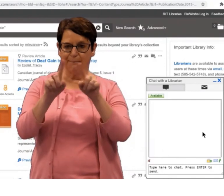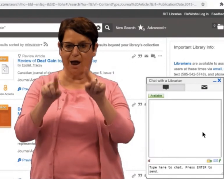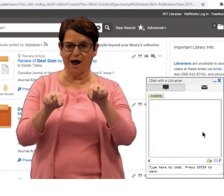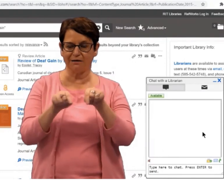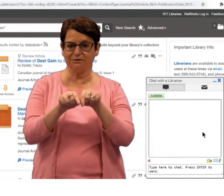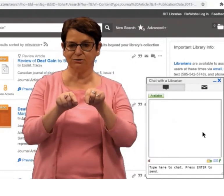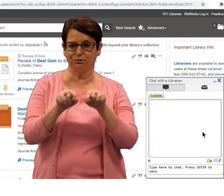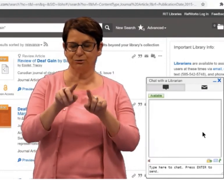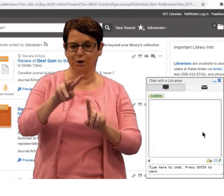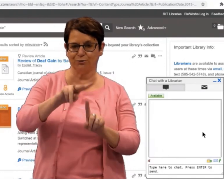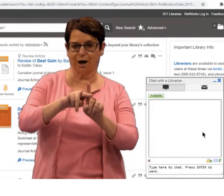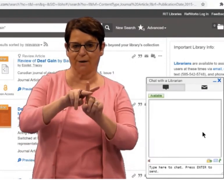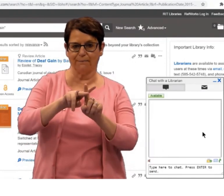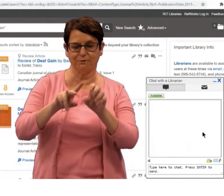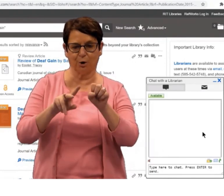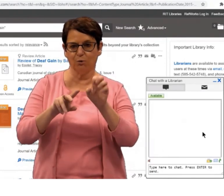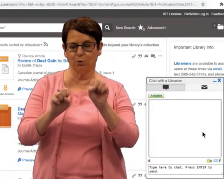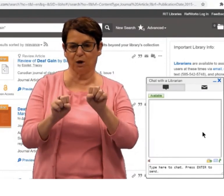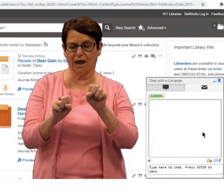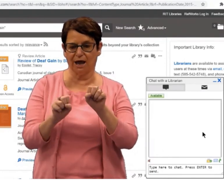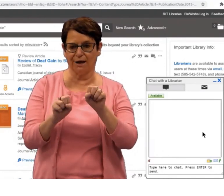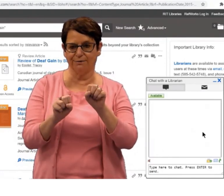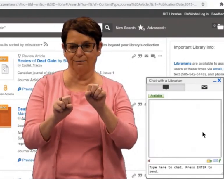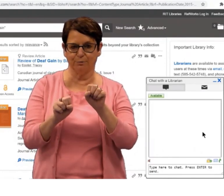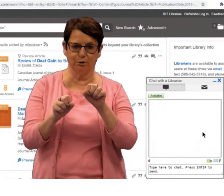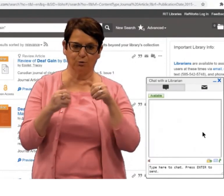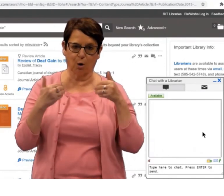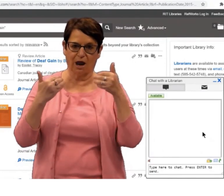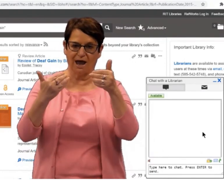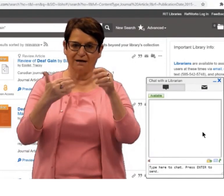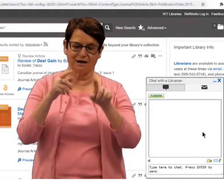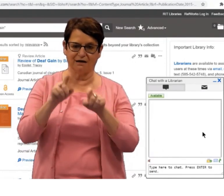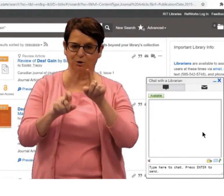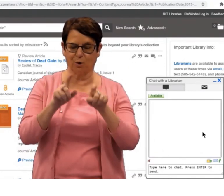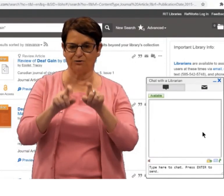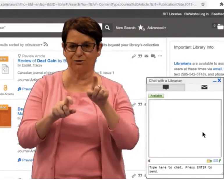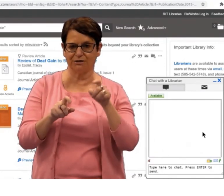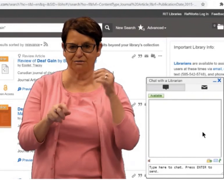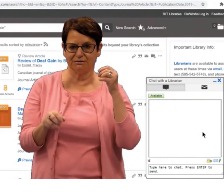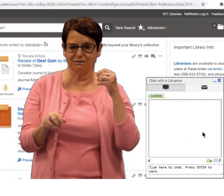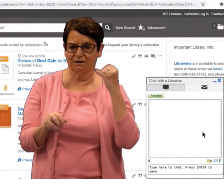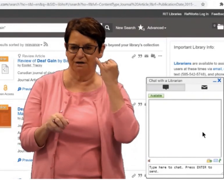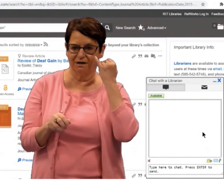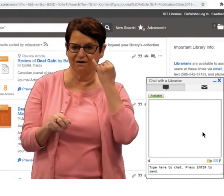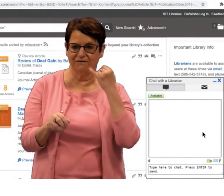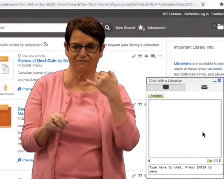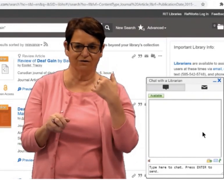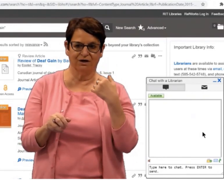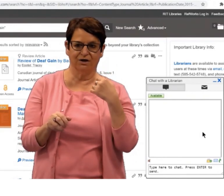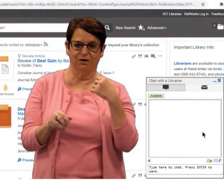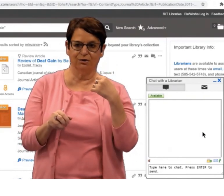When you click on that, the chat box shows up. You can go ahead and ask questions